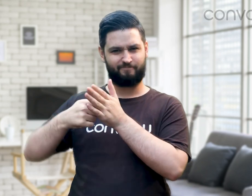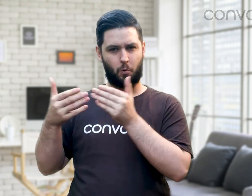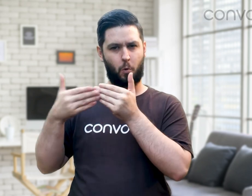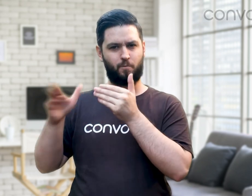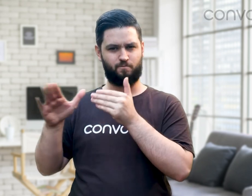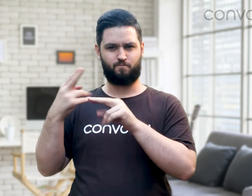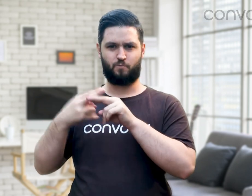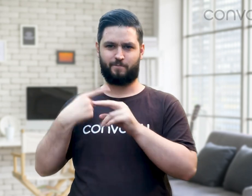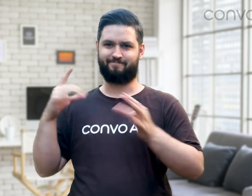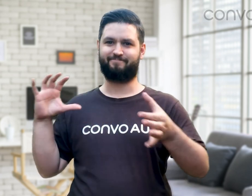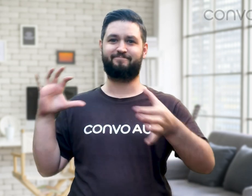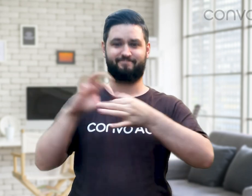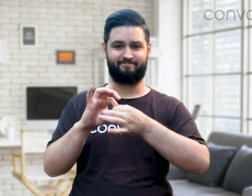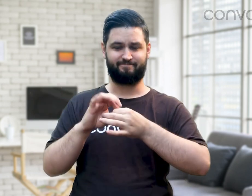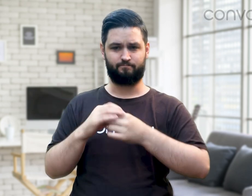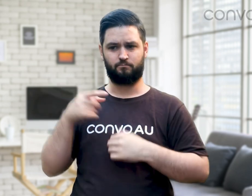and request the connection be made open to the Convo Australia app.